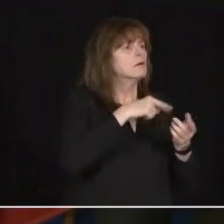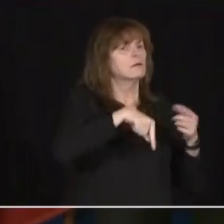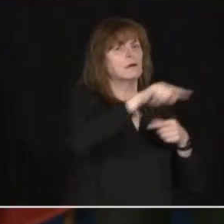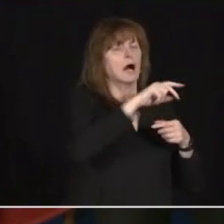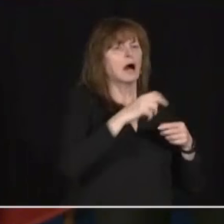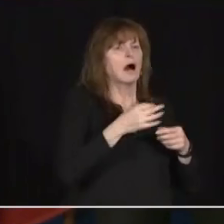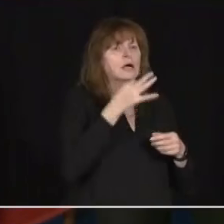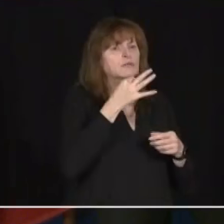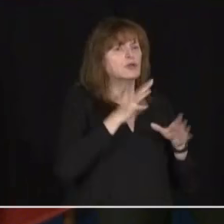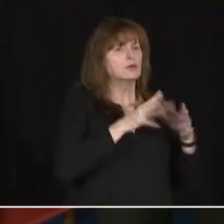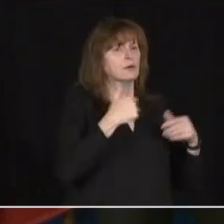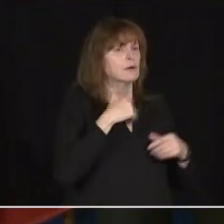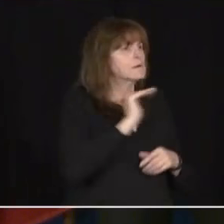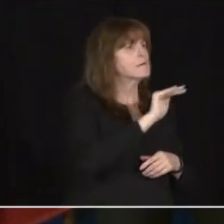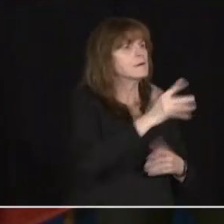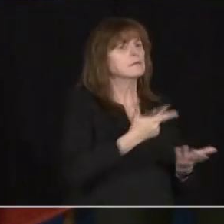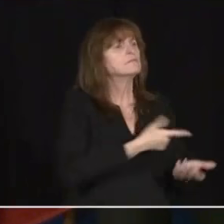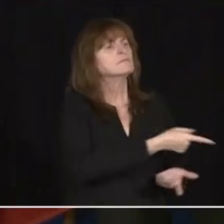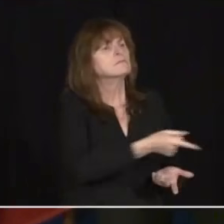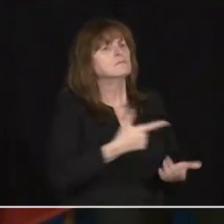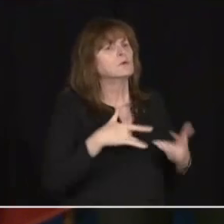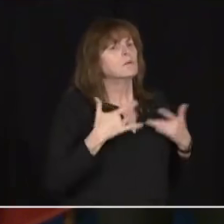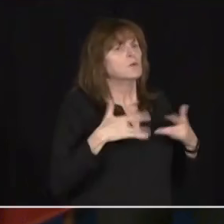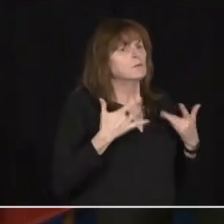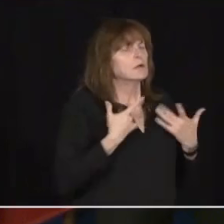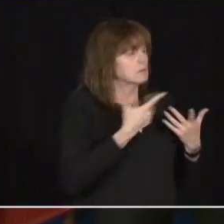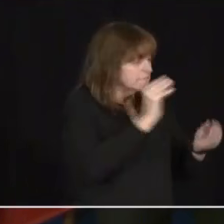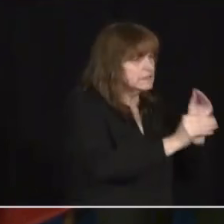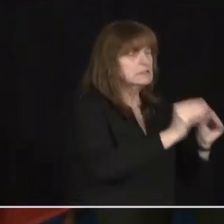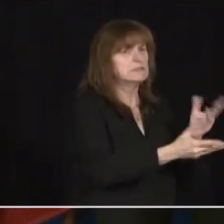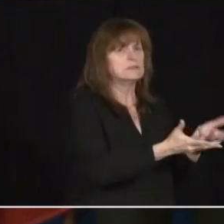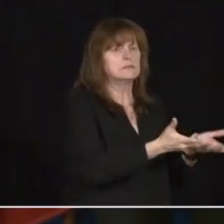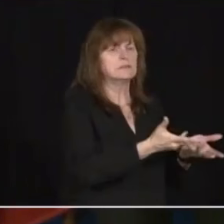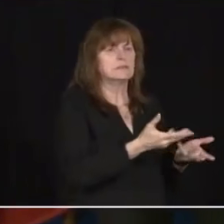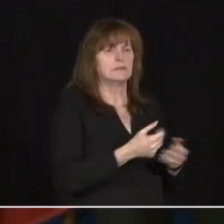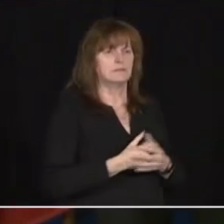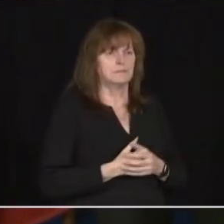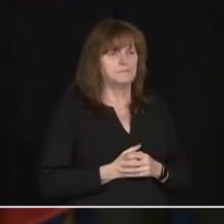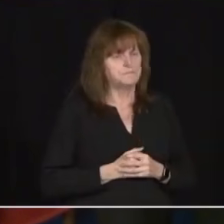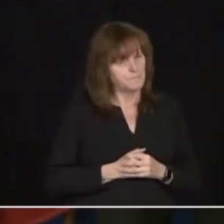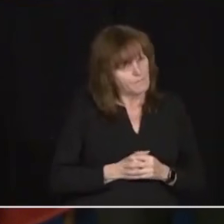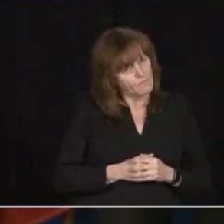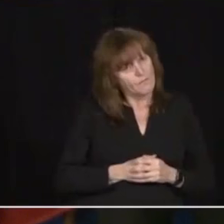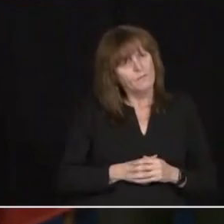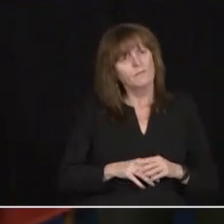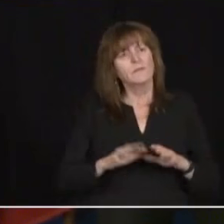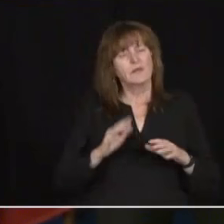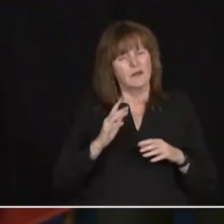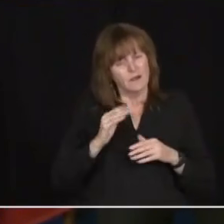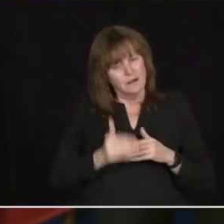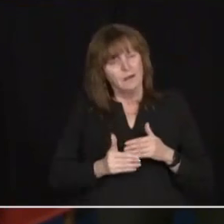these long-term care homes. And every single morning, the first call is the status of long-term care and I am on the phone